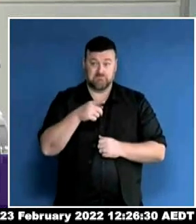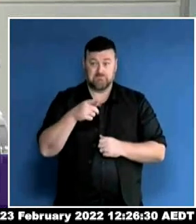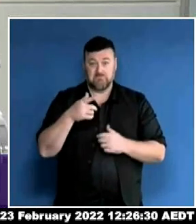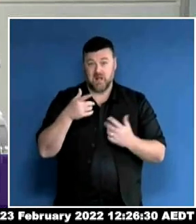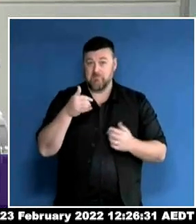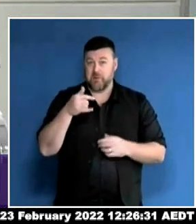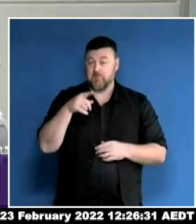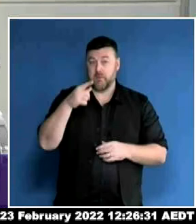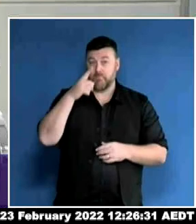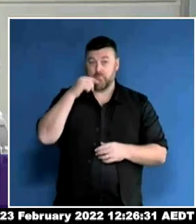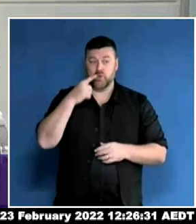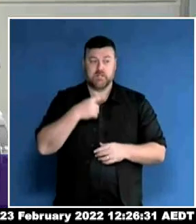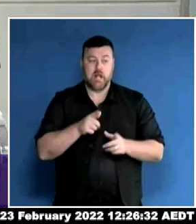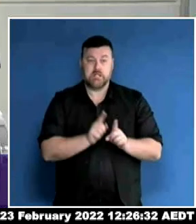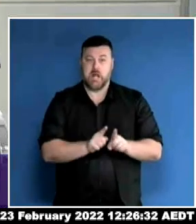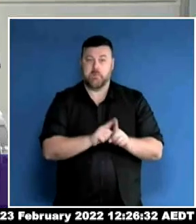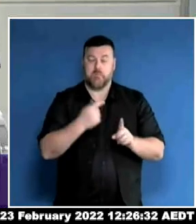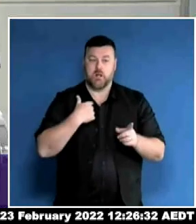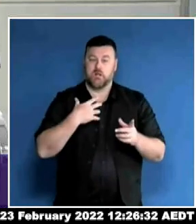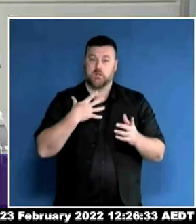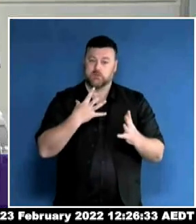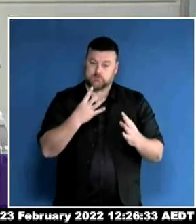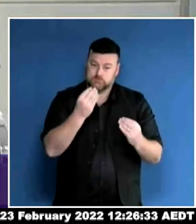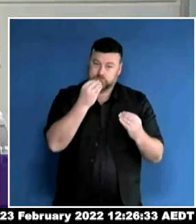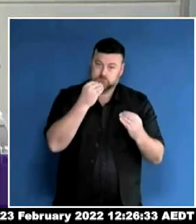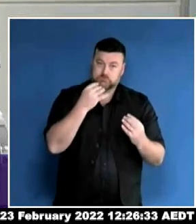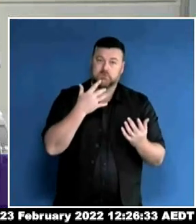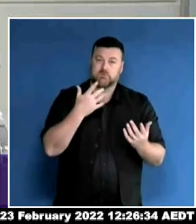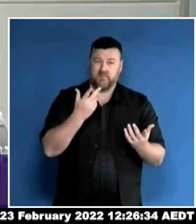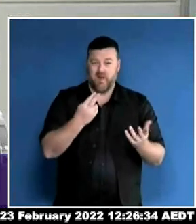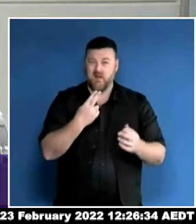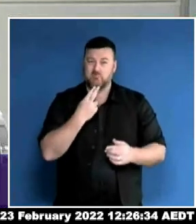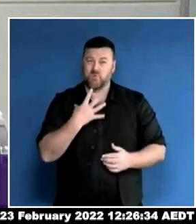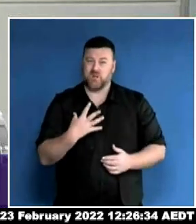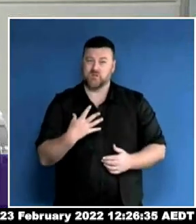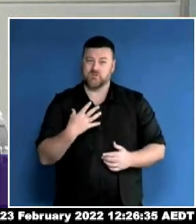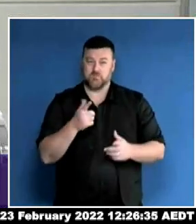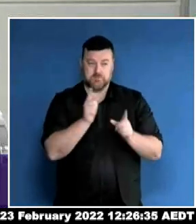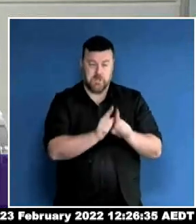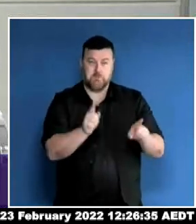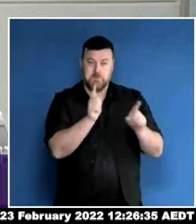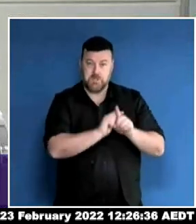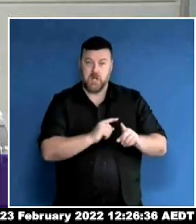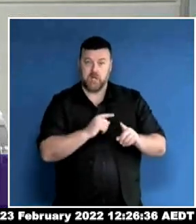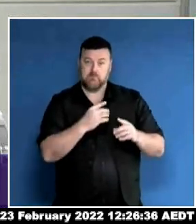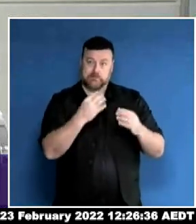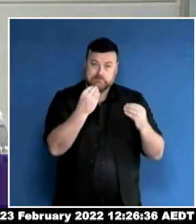Which is sometimes a form of exploitation because if no one is helping them move from education to work, then people are just taking advantage.